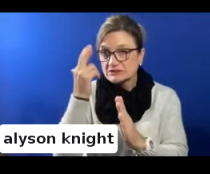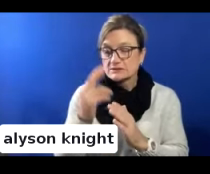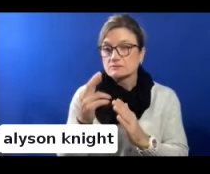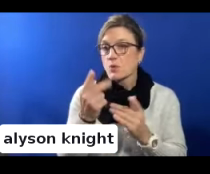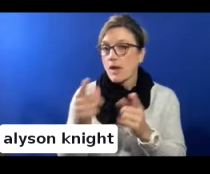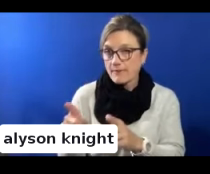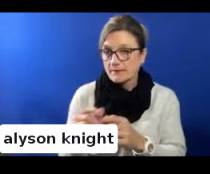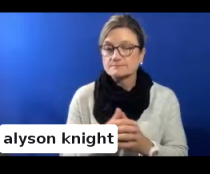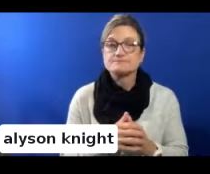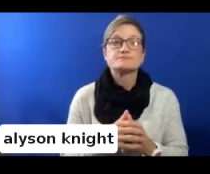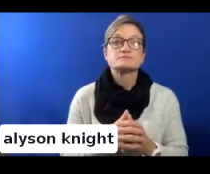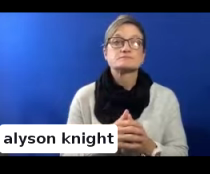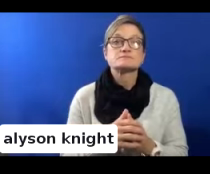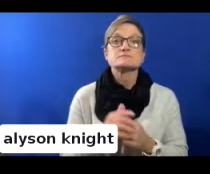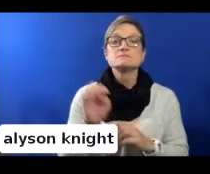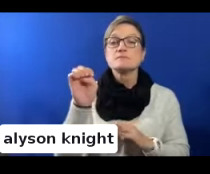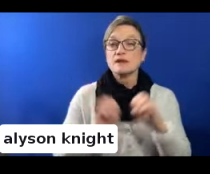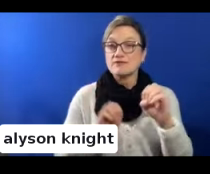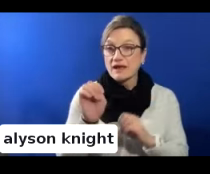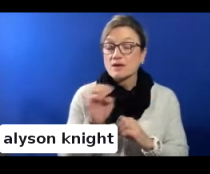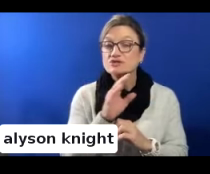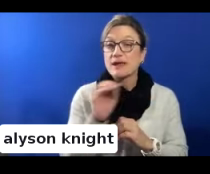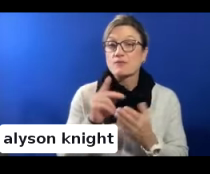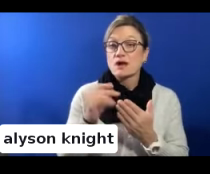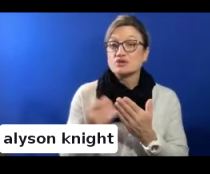Evaluation and project measures is the next section.